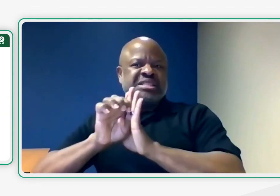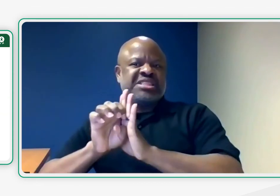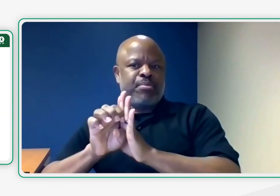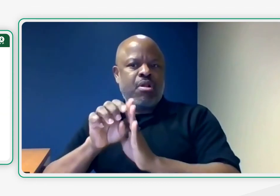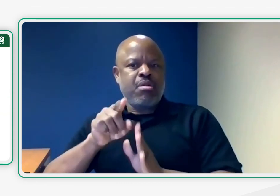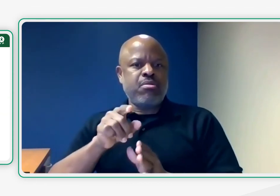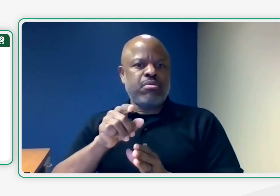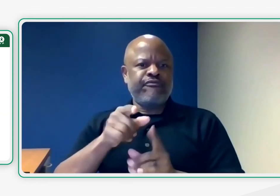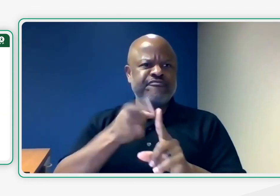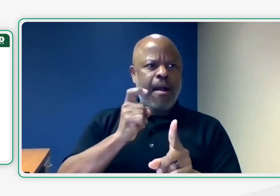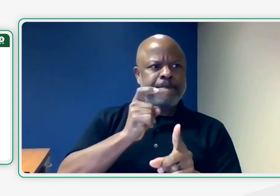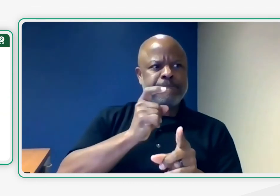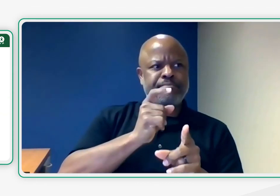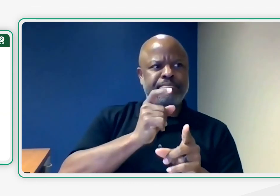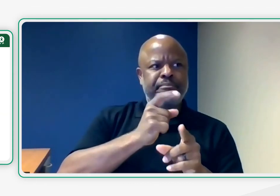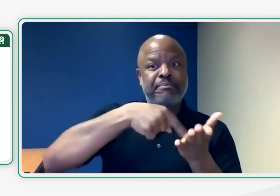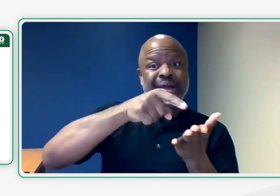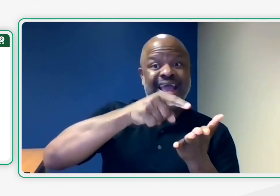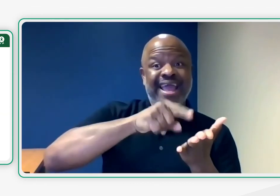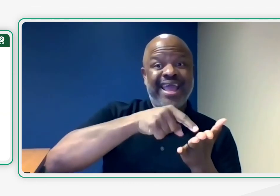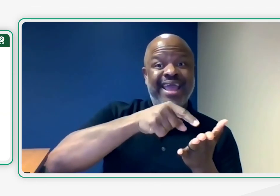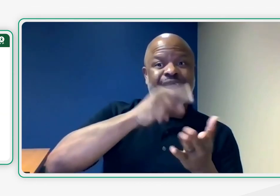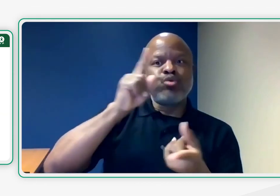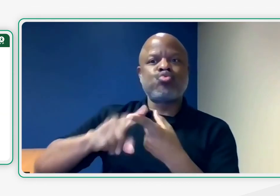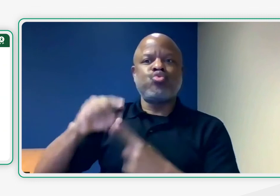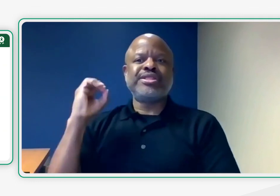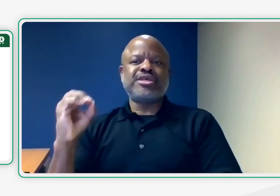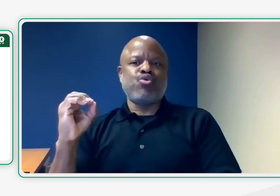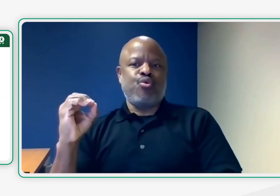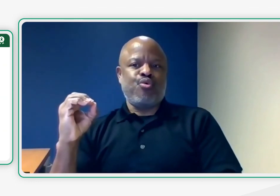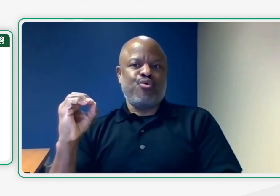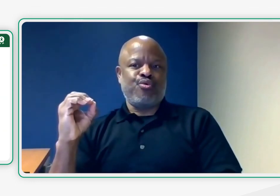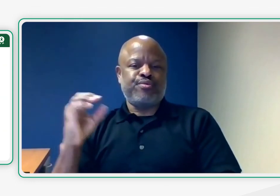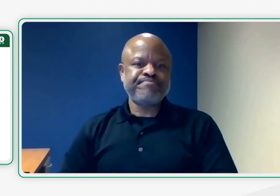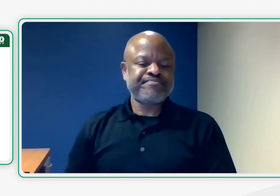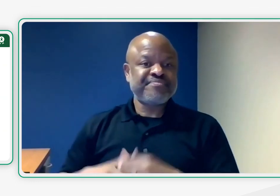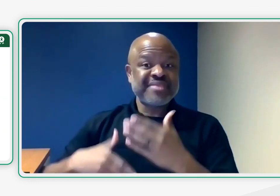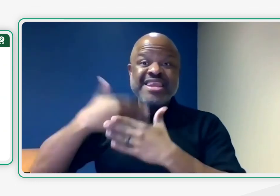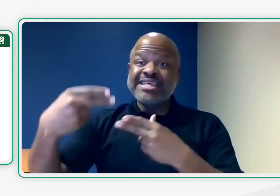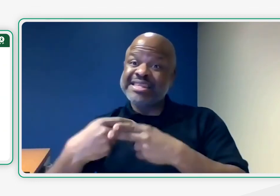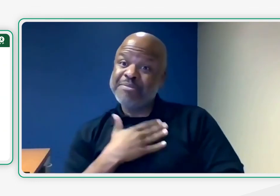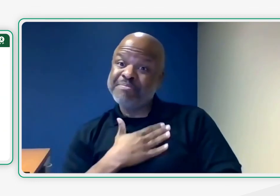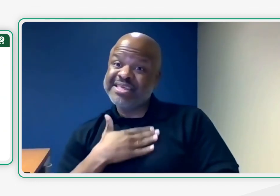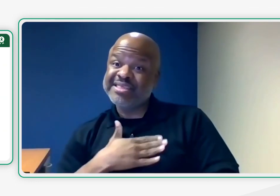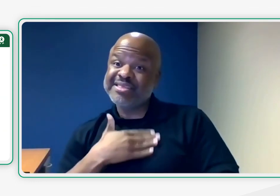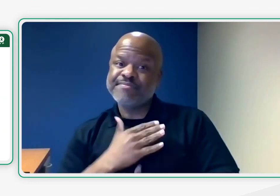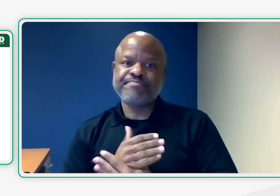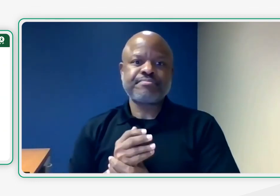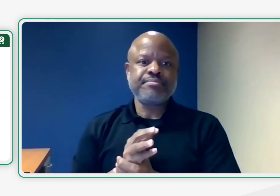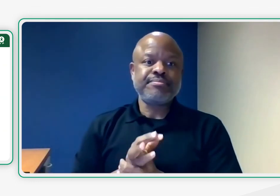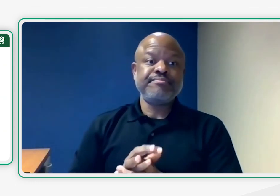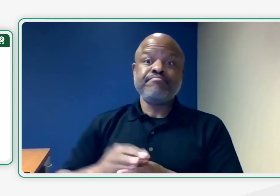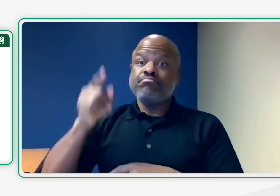and how to prioritize these accordingly. And so that example – transitioning from paying